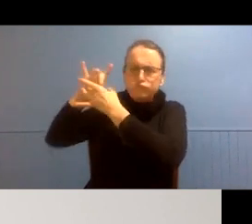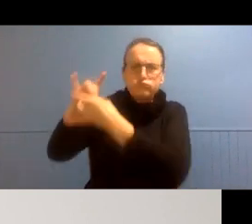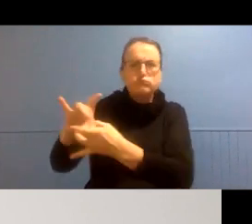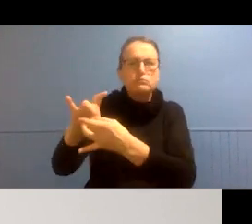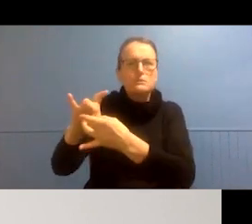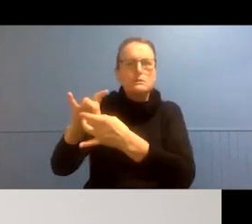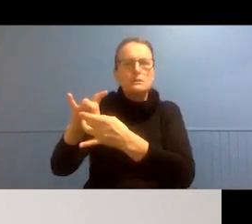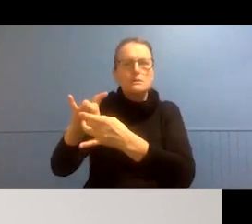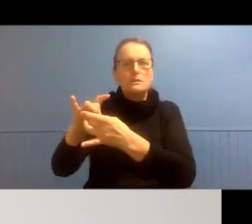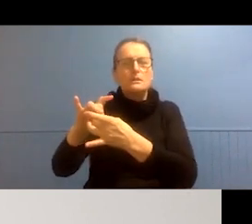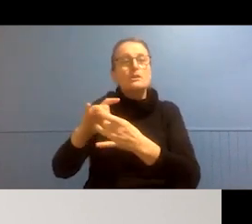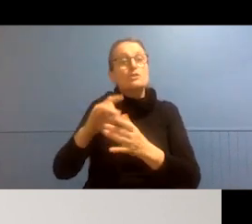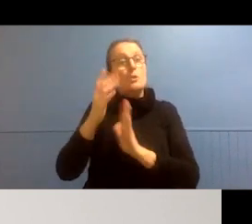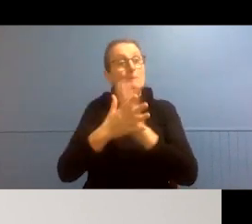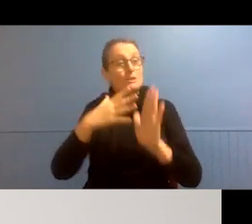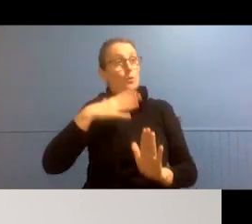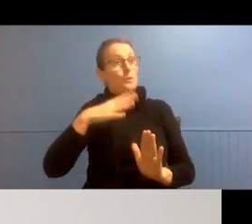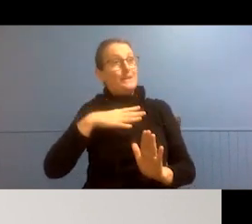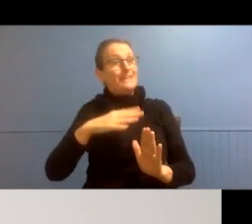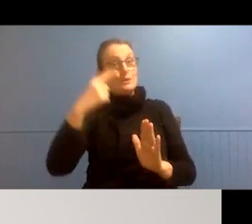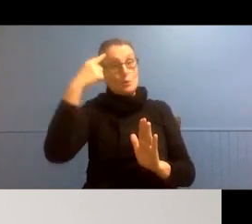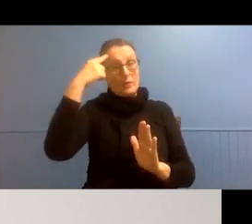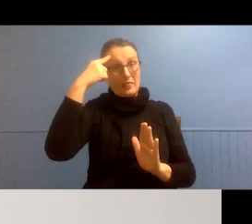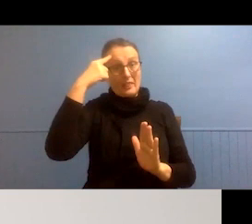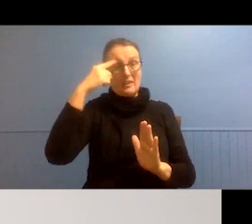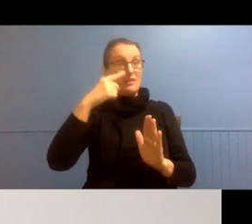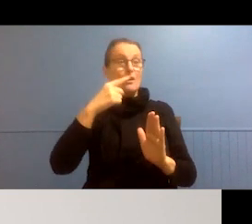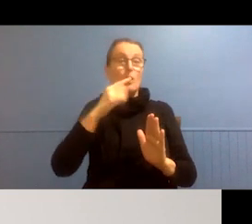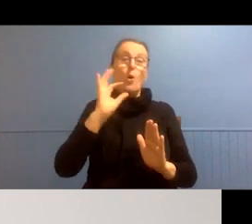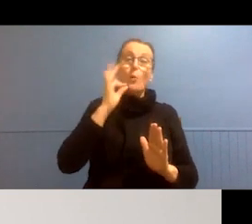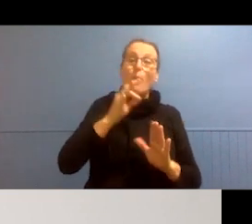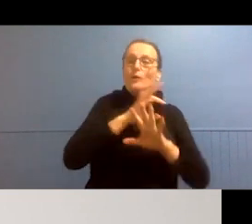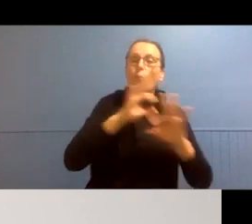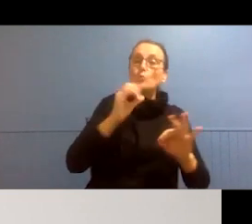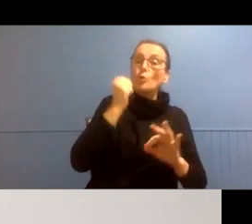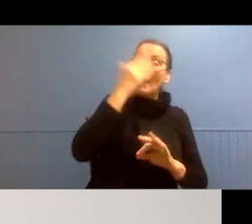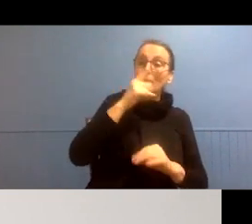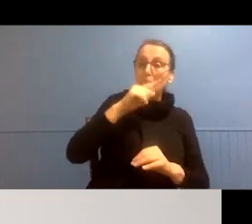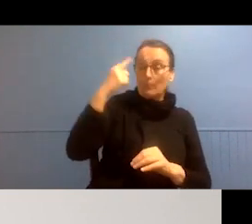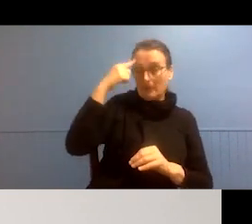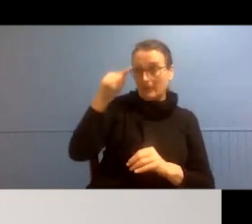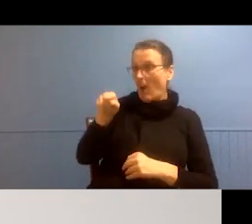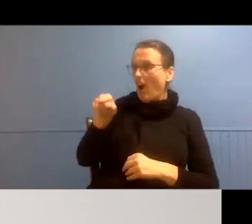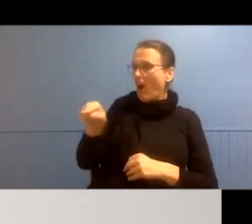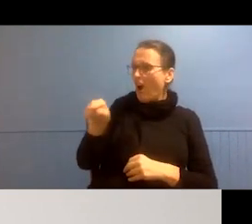notions the native people are the ancient ones and the rest of us are